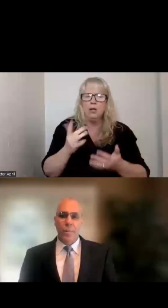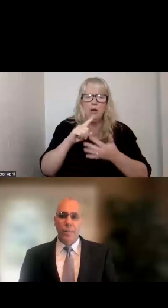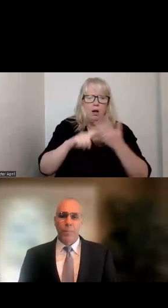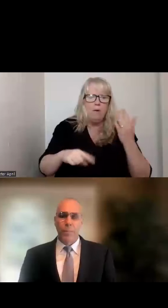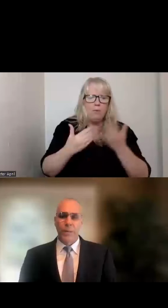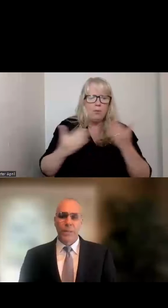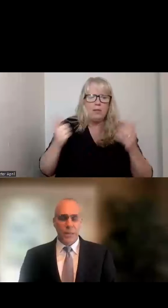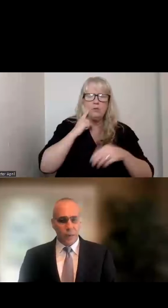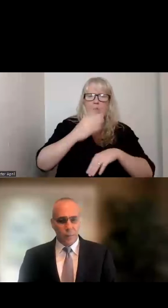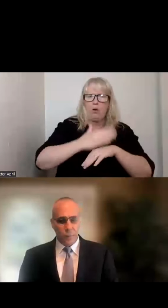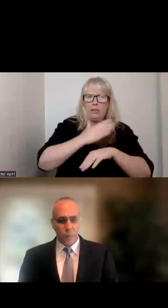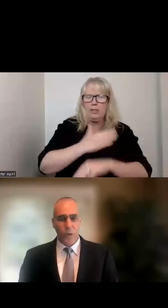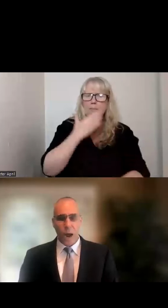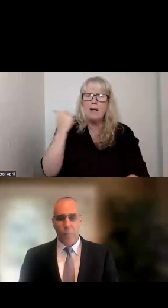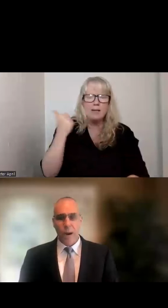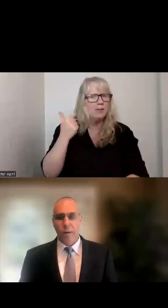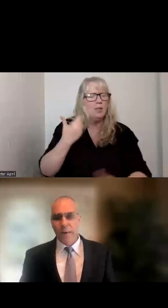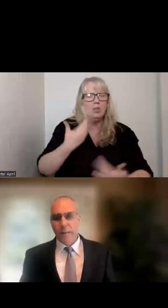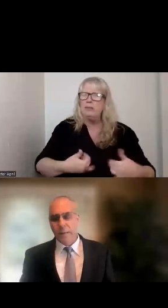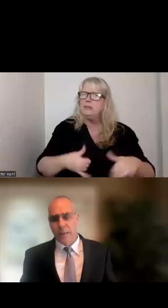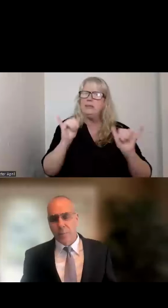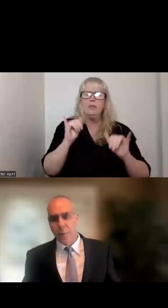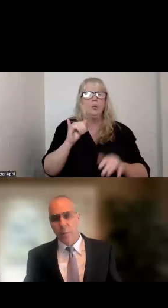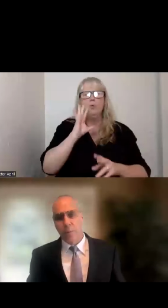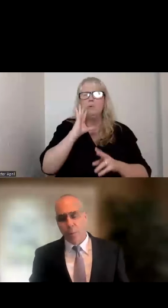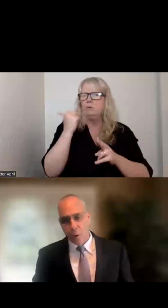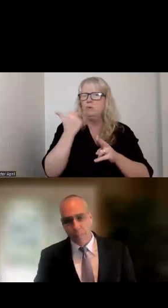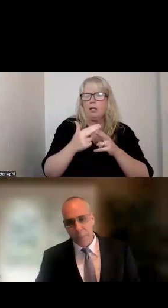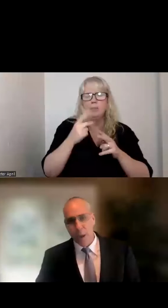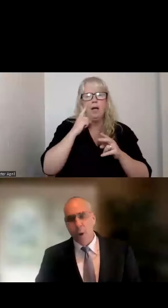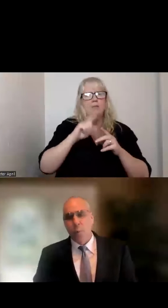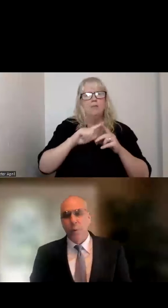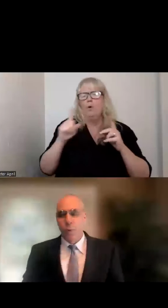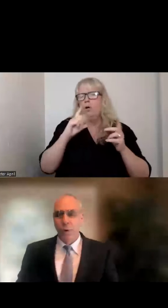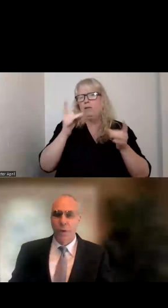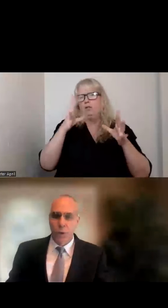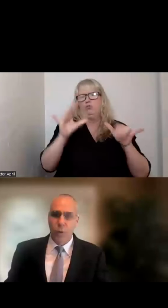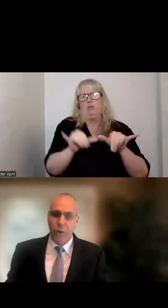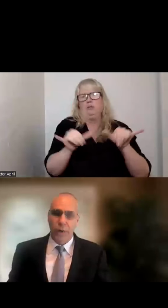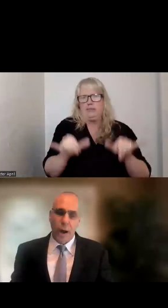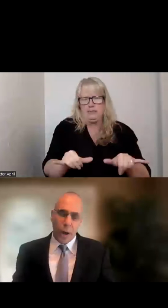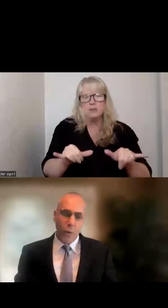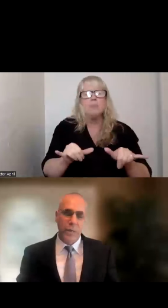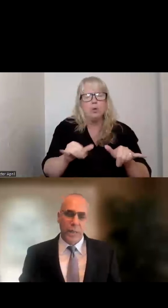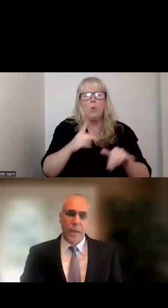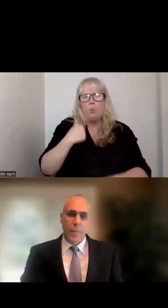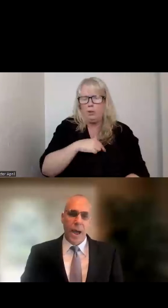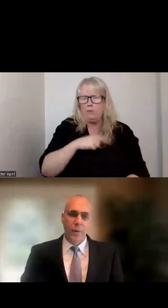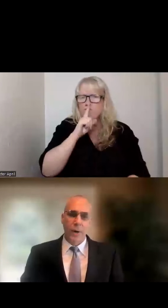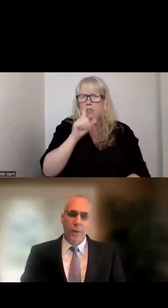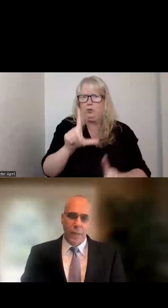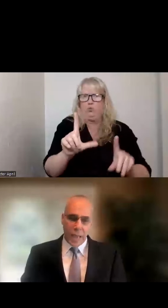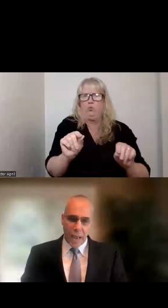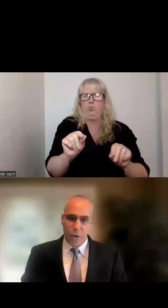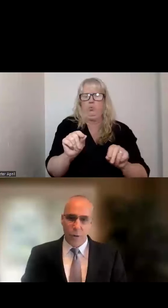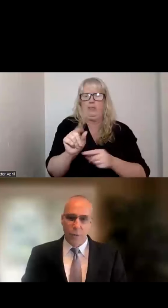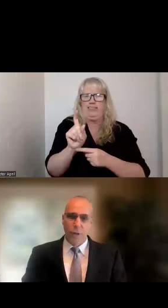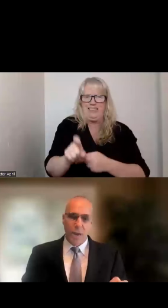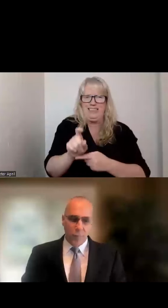BUT WHEN WE TALK ABOUT REFORM, WE NEED TO TALK ABOUT THE END USER AND THE